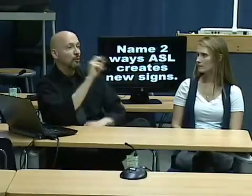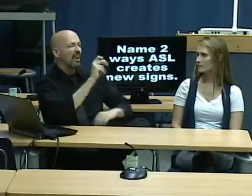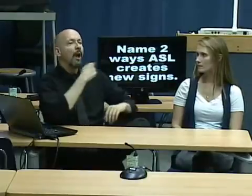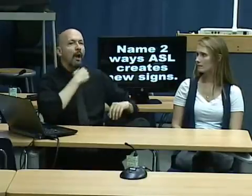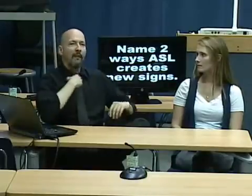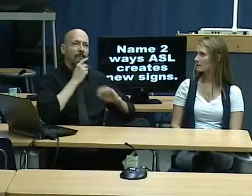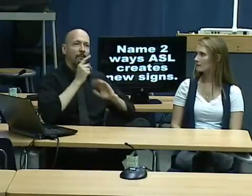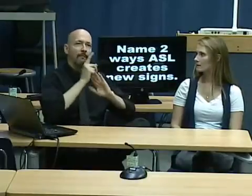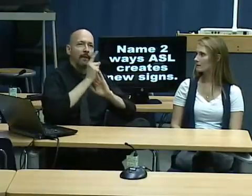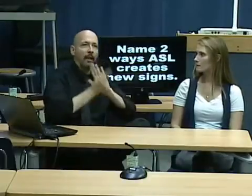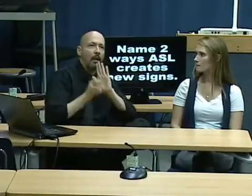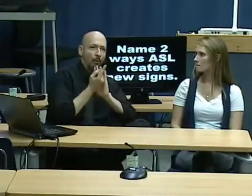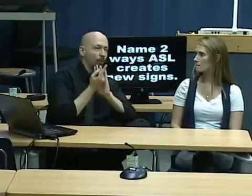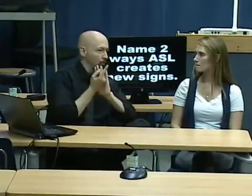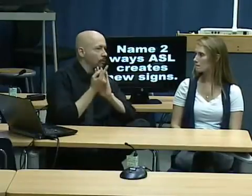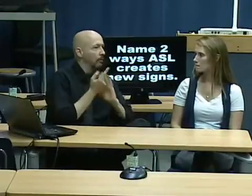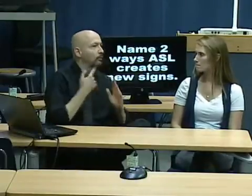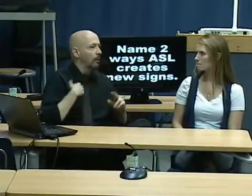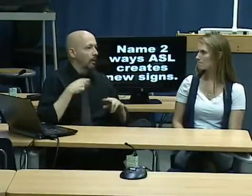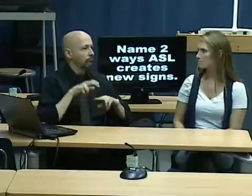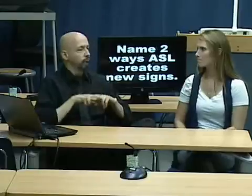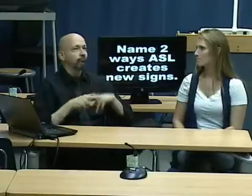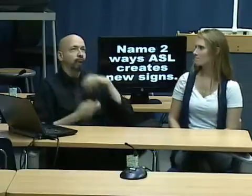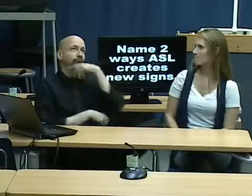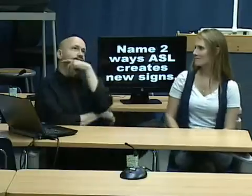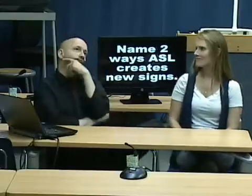You have exactly one hour to sit and think on it.